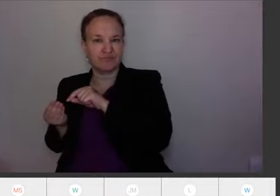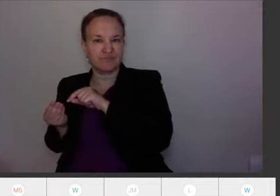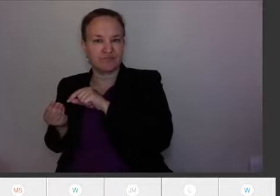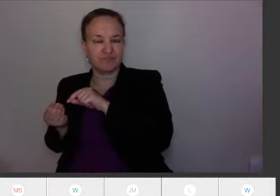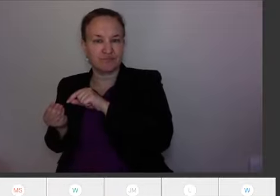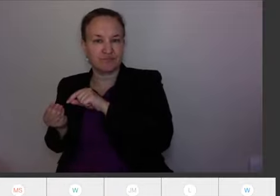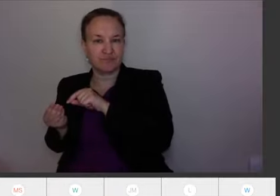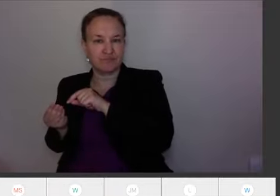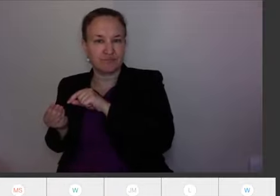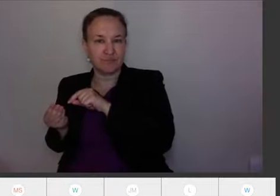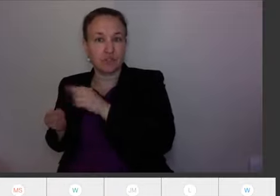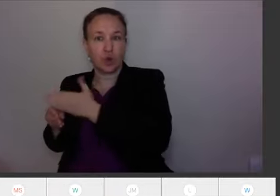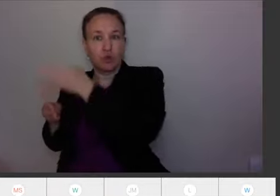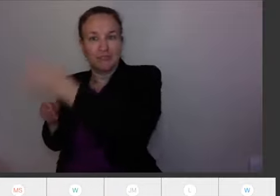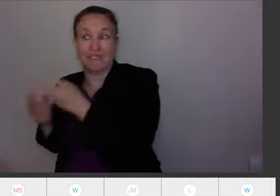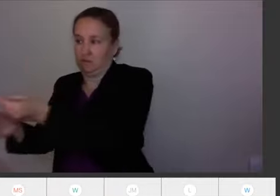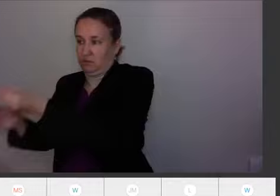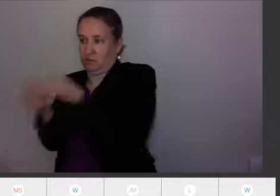the result